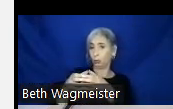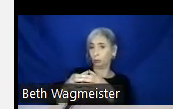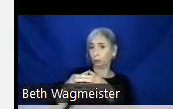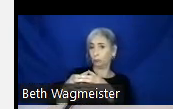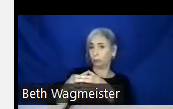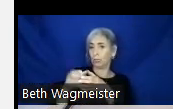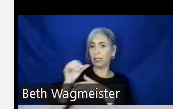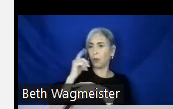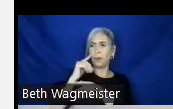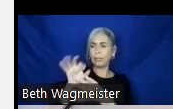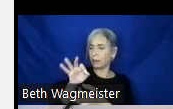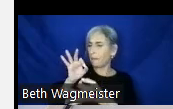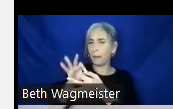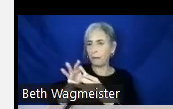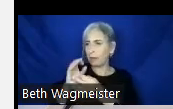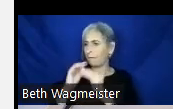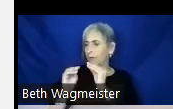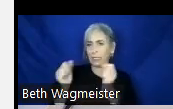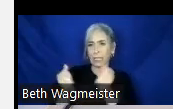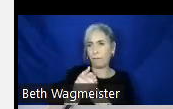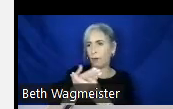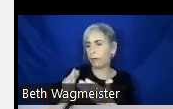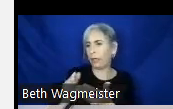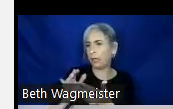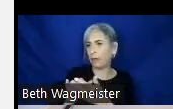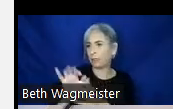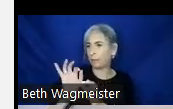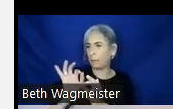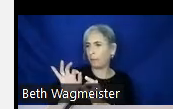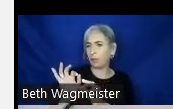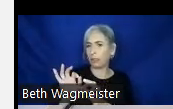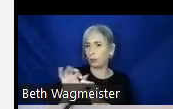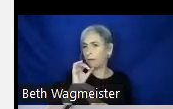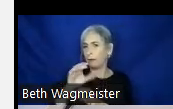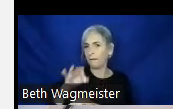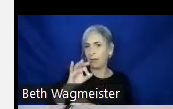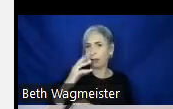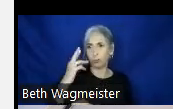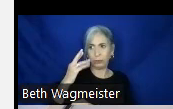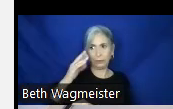there is a perfect one that fixes everything or absolutely perfect. We haven't found it.